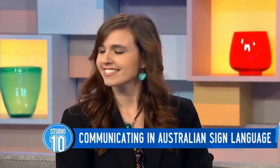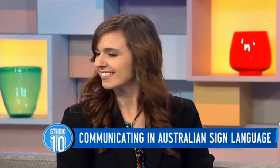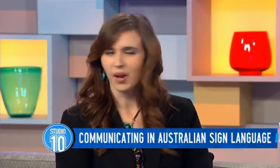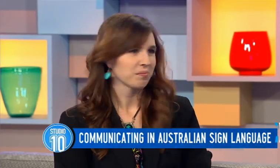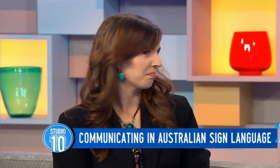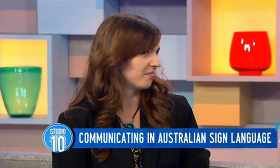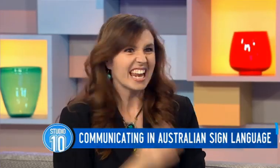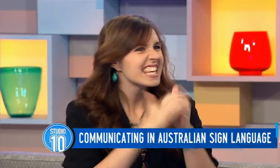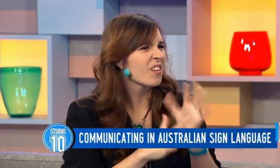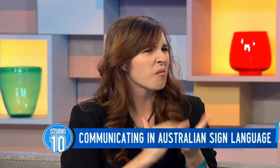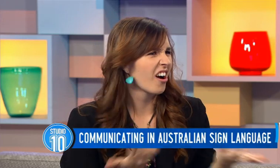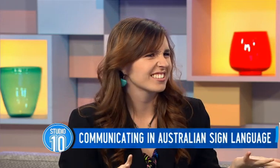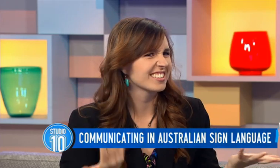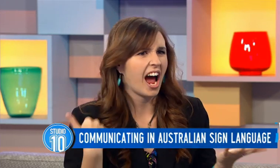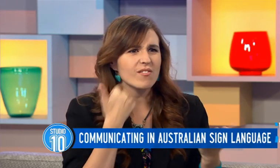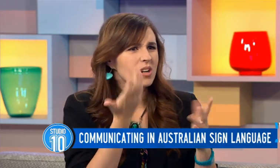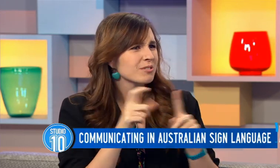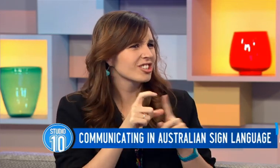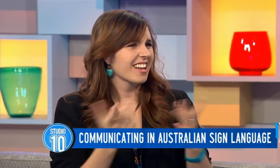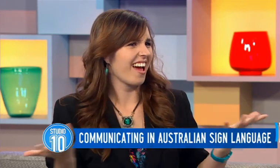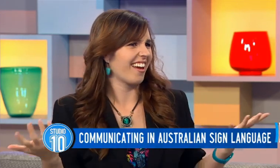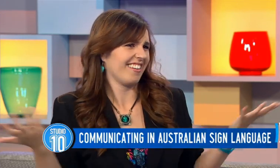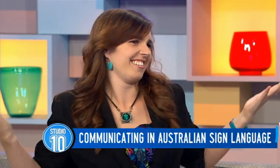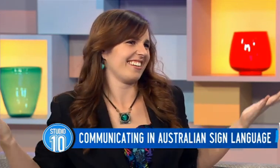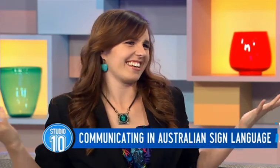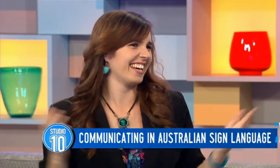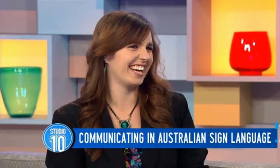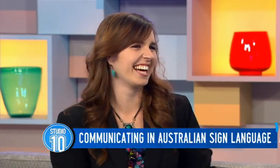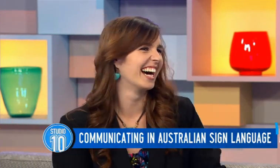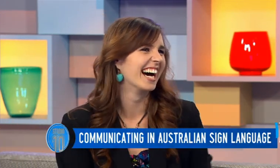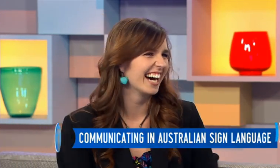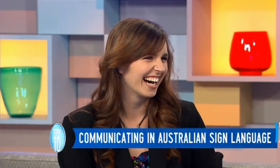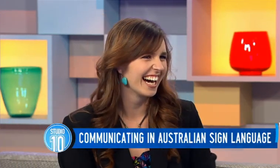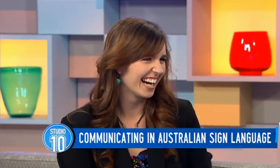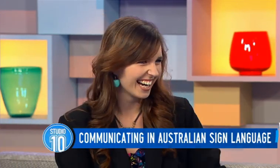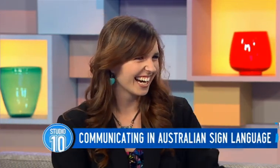Absolutely not, I never was, I've always been Drisana I'm just who I am.